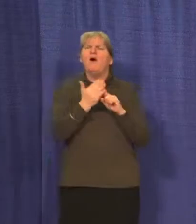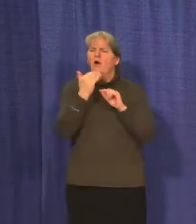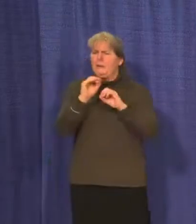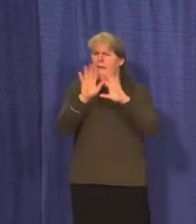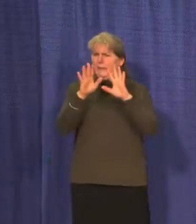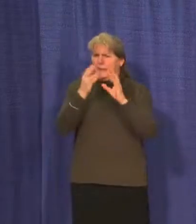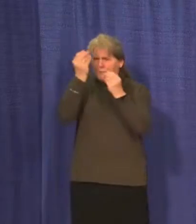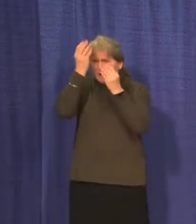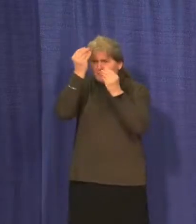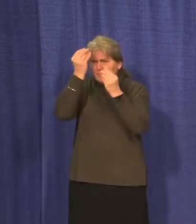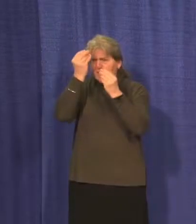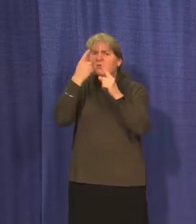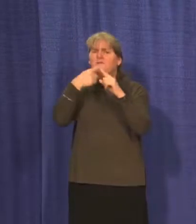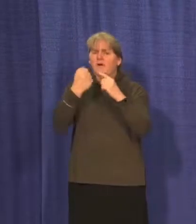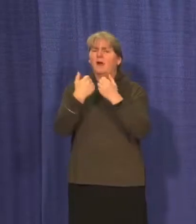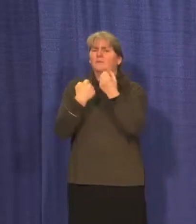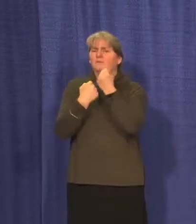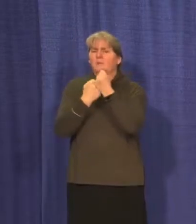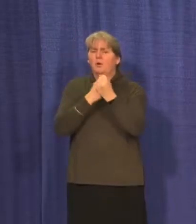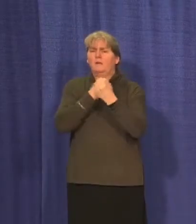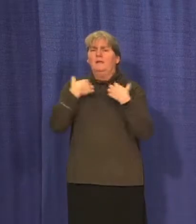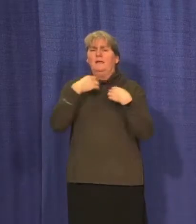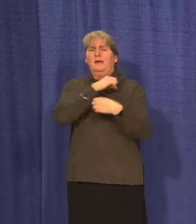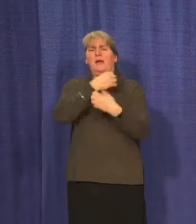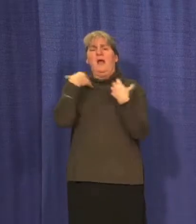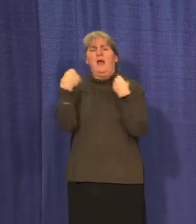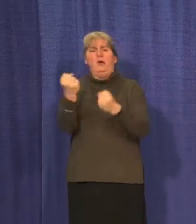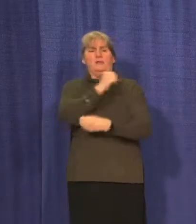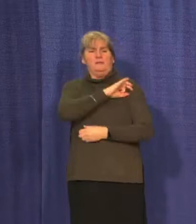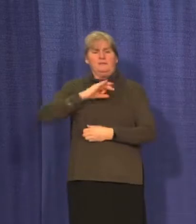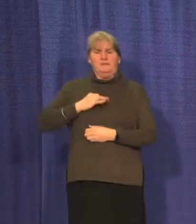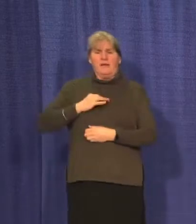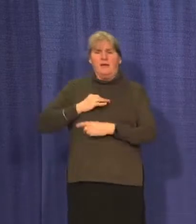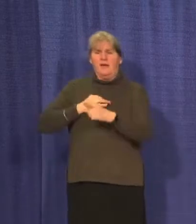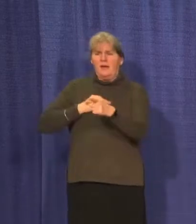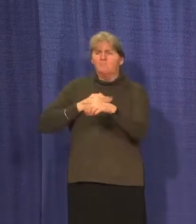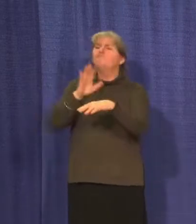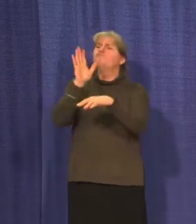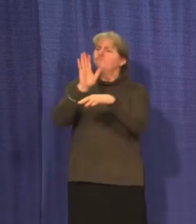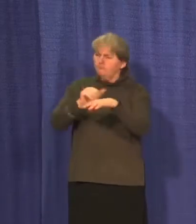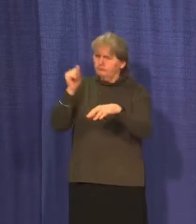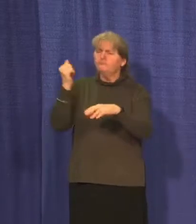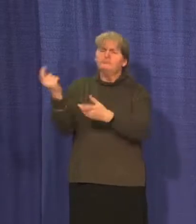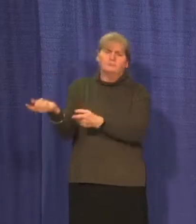But when we got some good information from supportive health staff, the family called and the healthcare worker